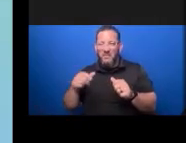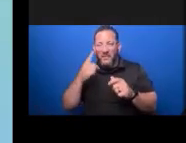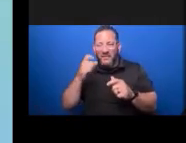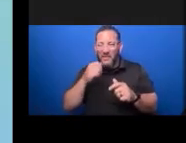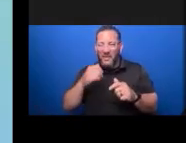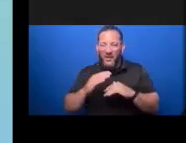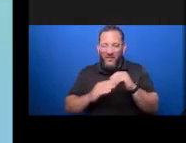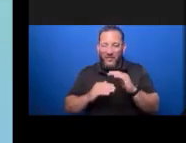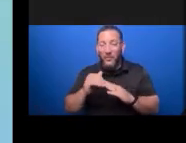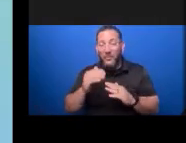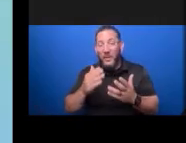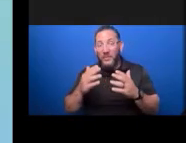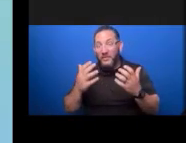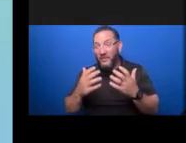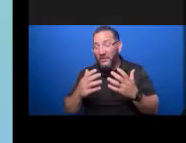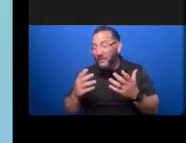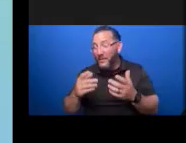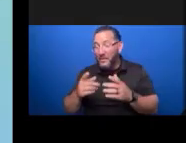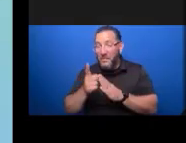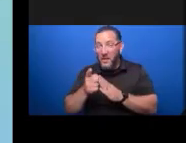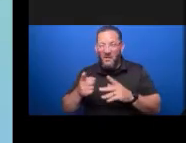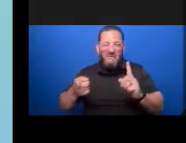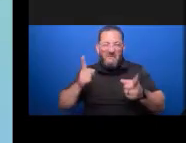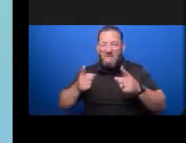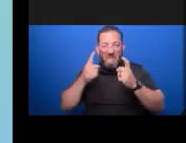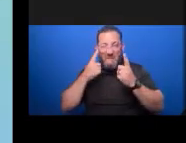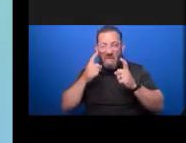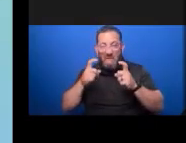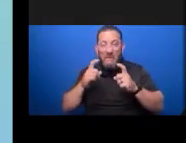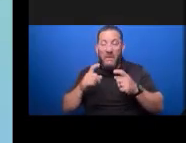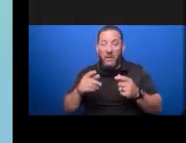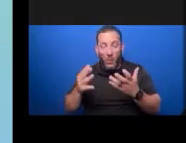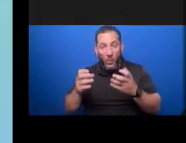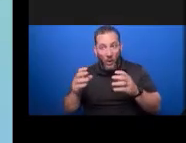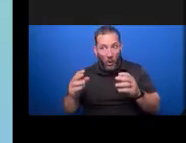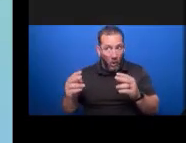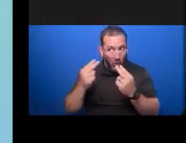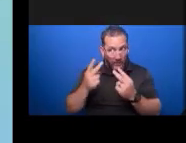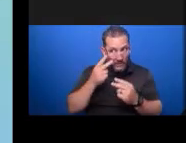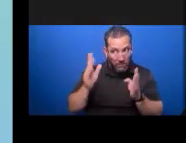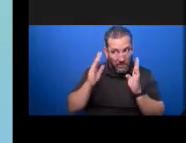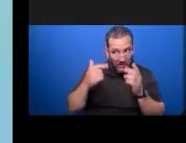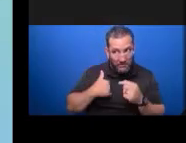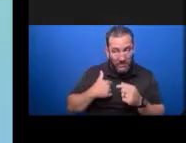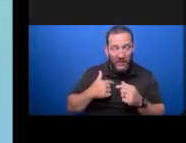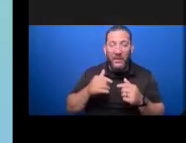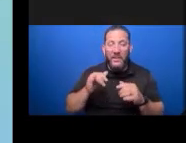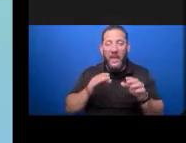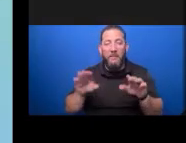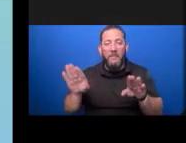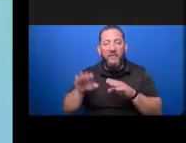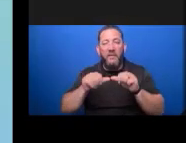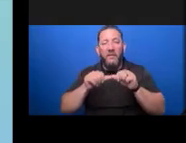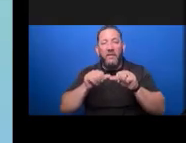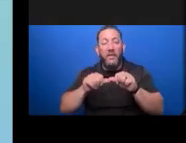child may stop in the middle of a tantrum to make sure you're still looking and paying attention to them. The undesirable behavior is happening for a reason, and the